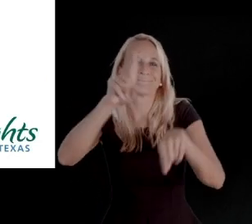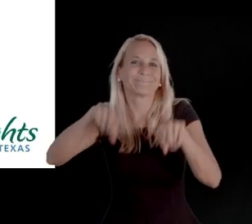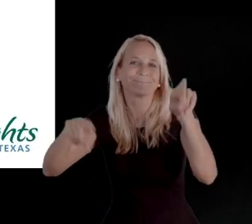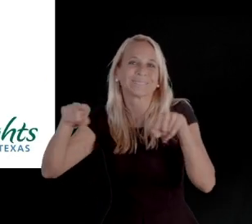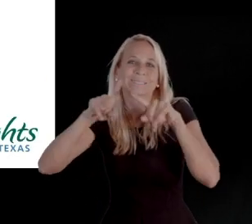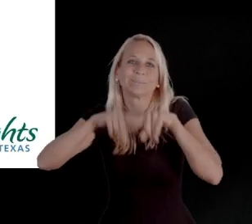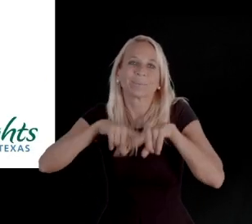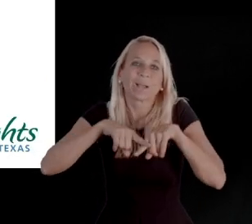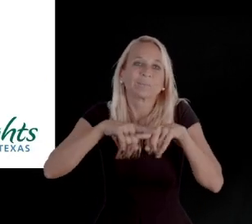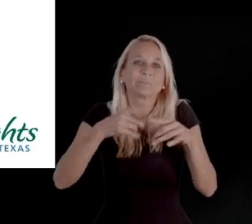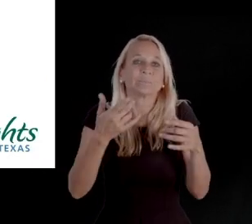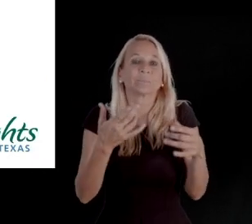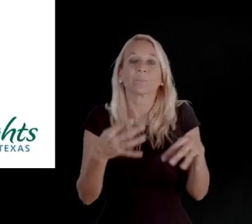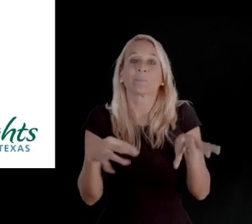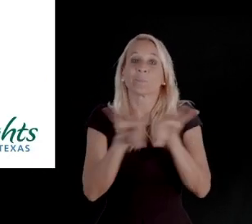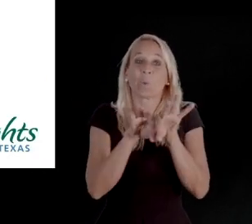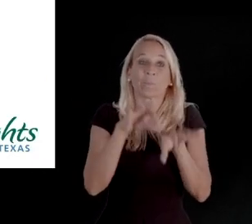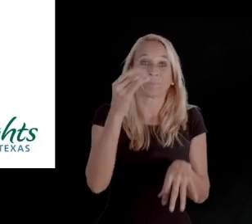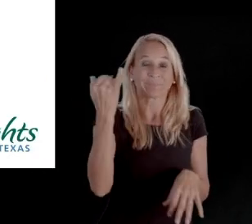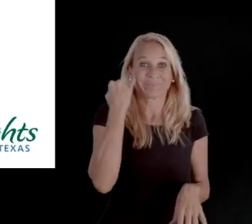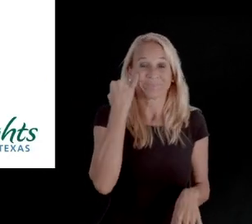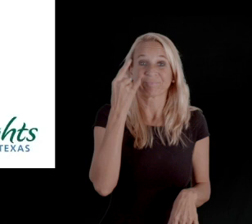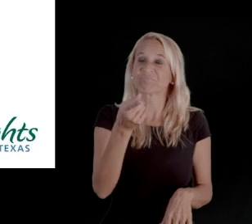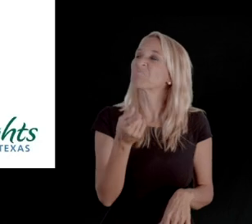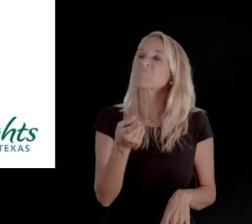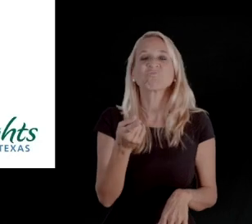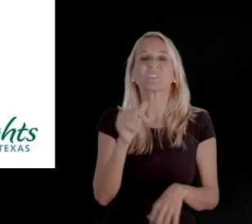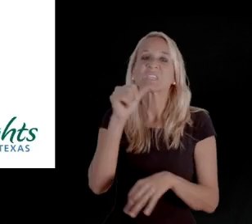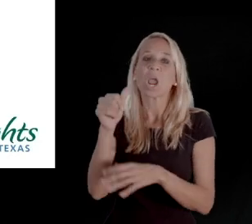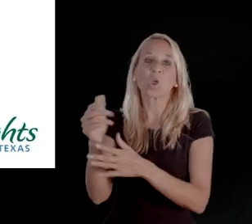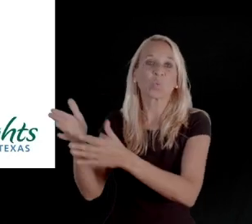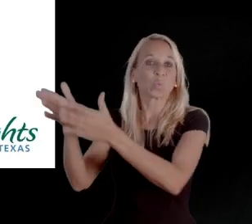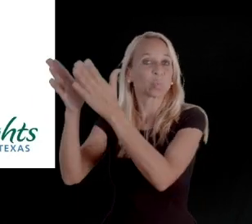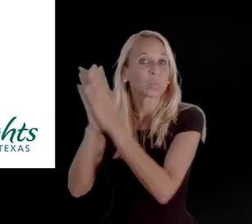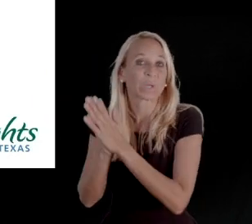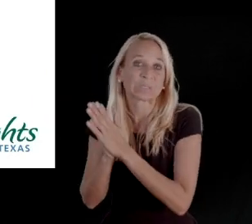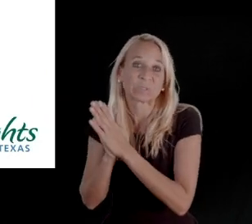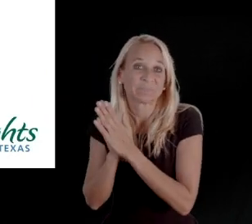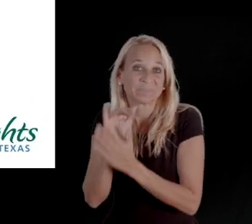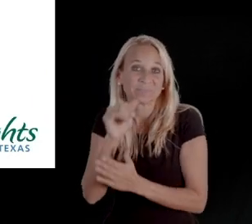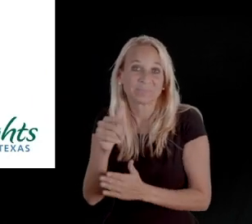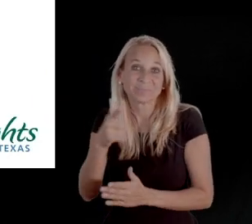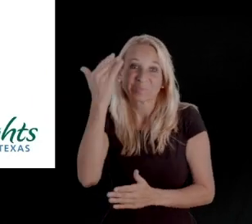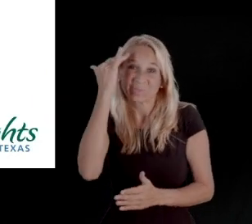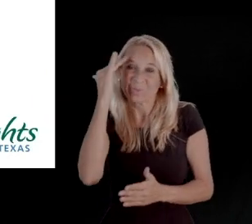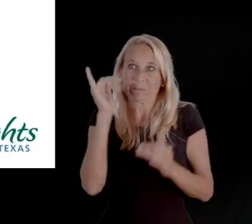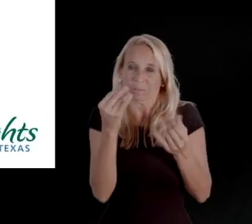depends on, the most important thing is if you don't request it, just know that you have the right to it. You have the right to that information and